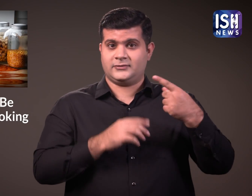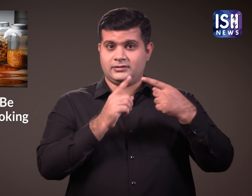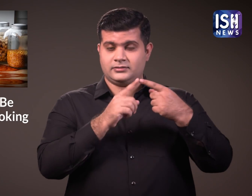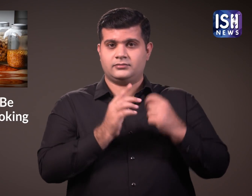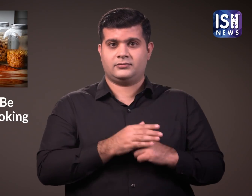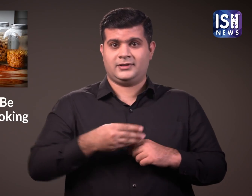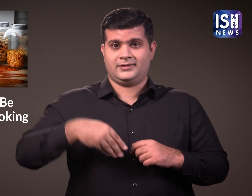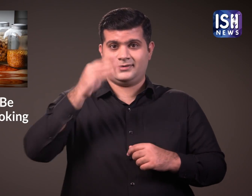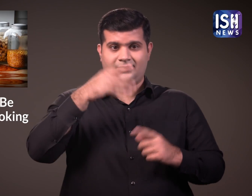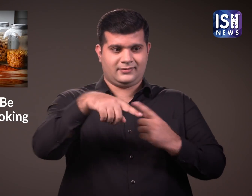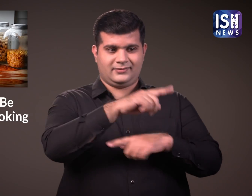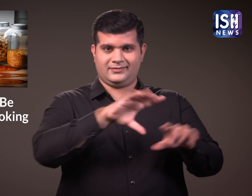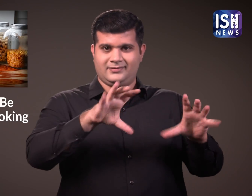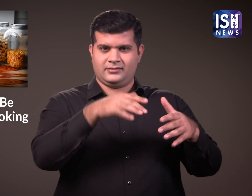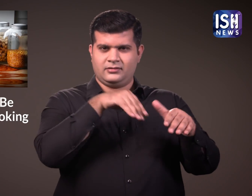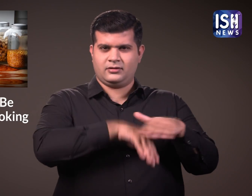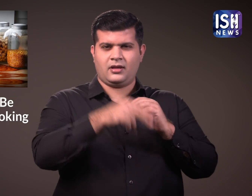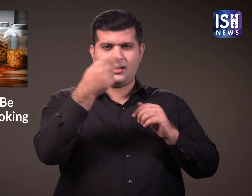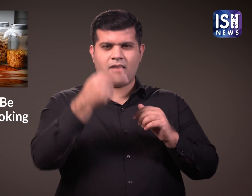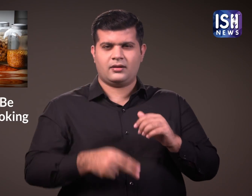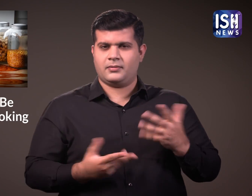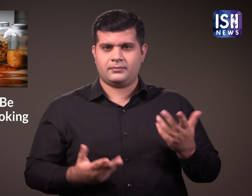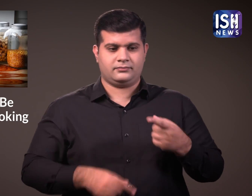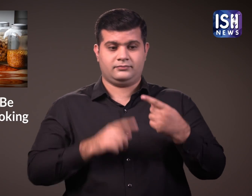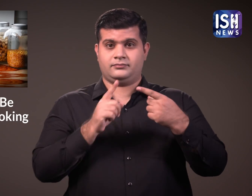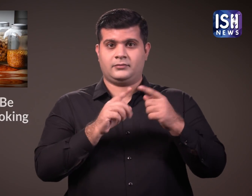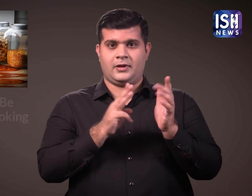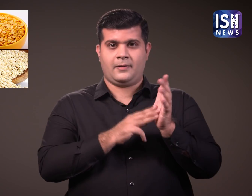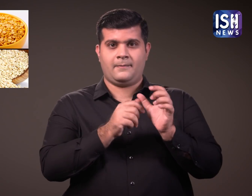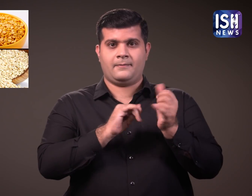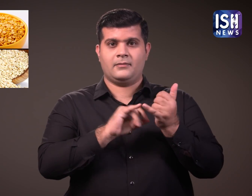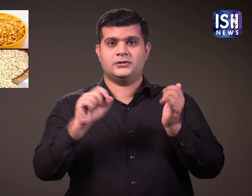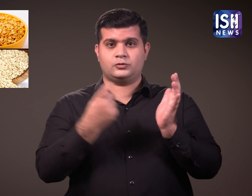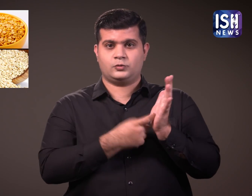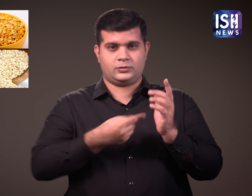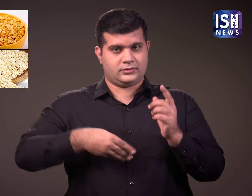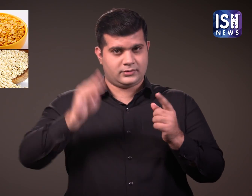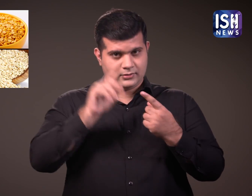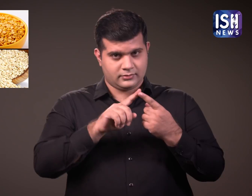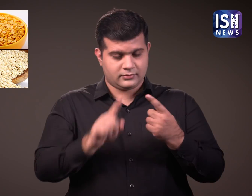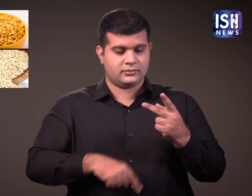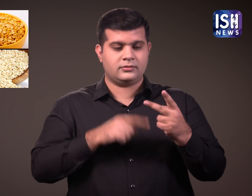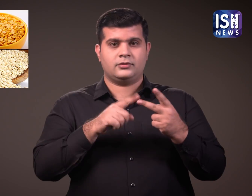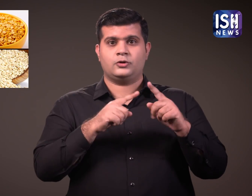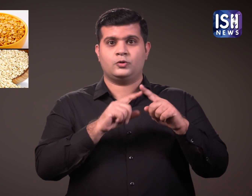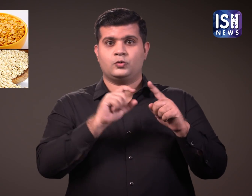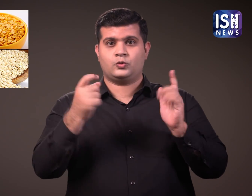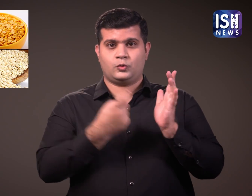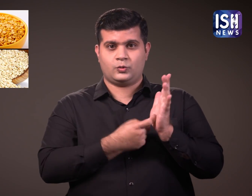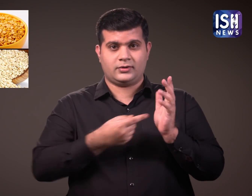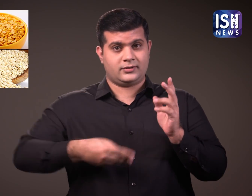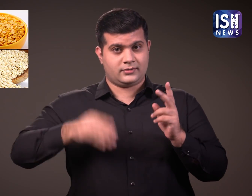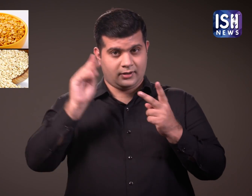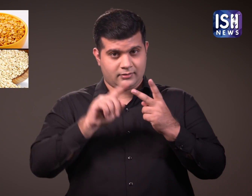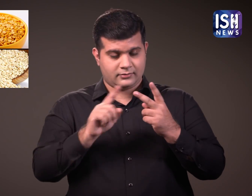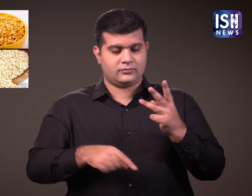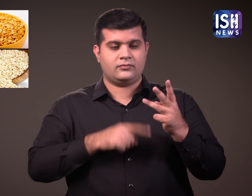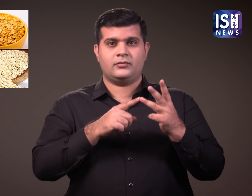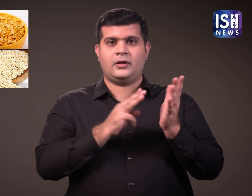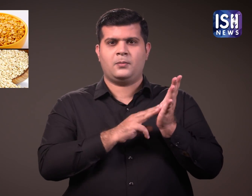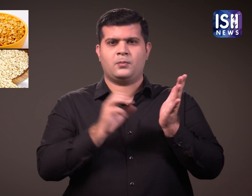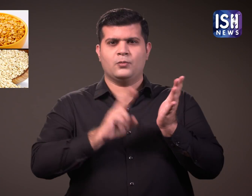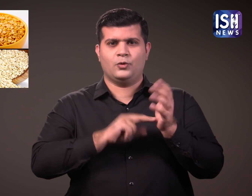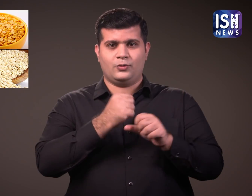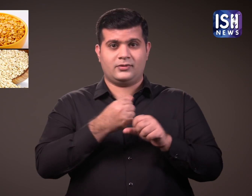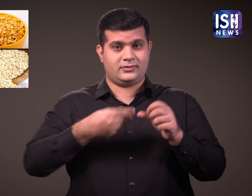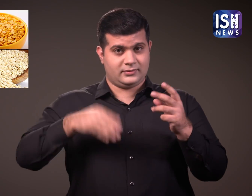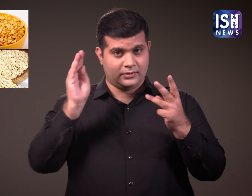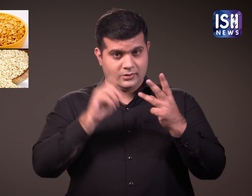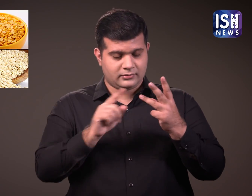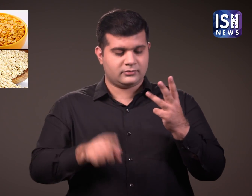Whole dals such as massor, tuvar, moong